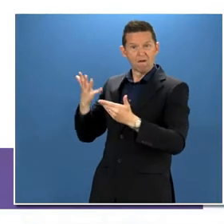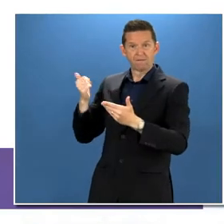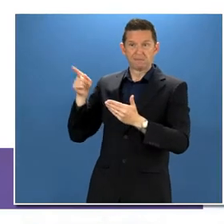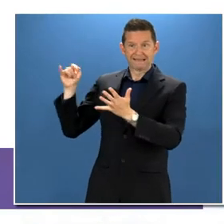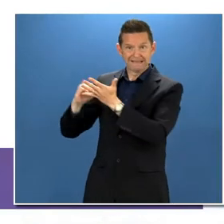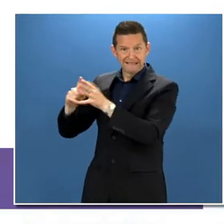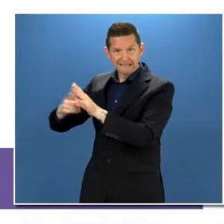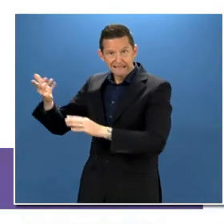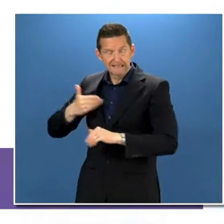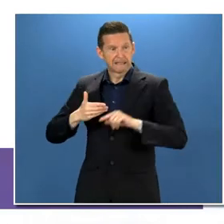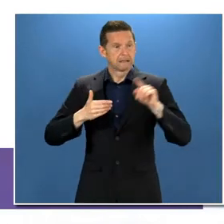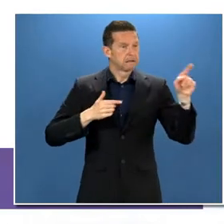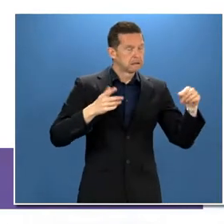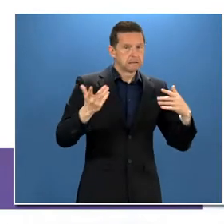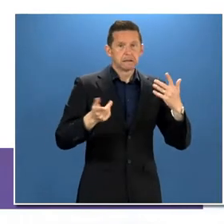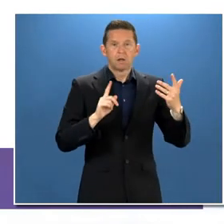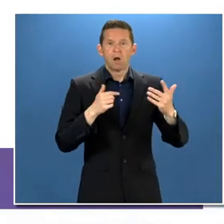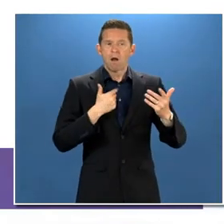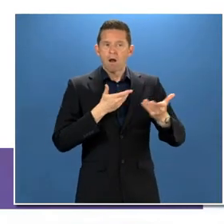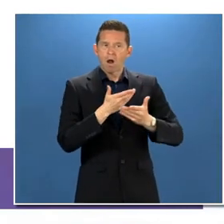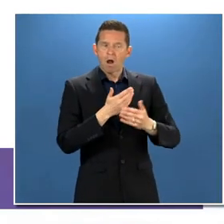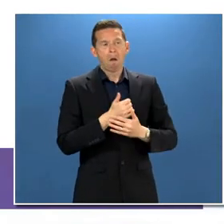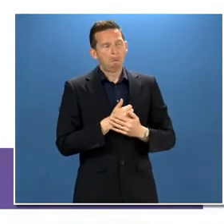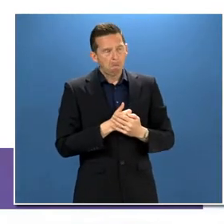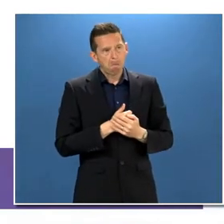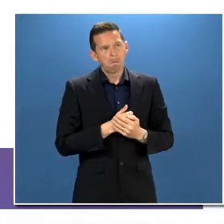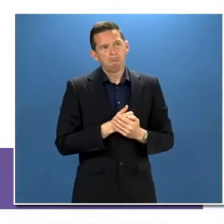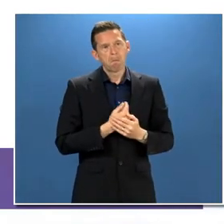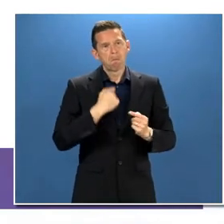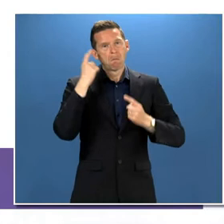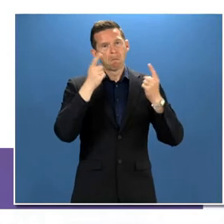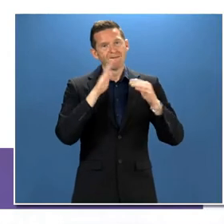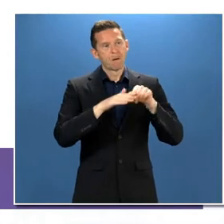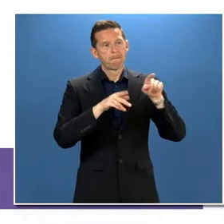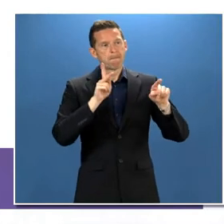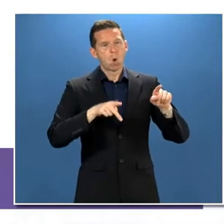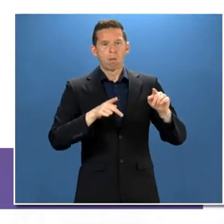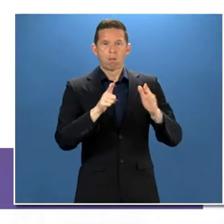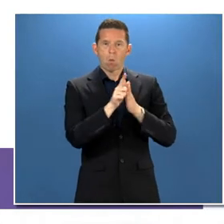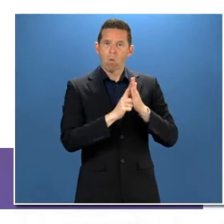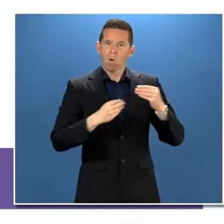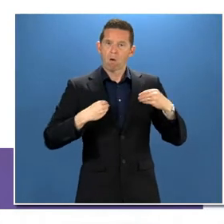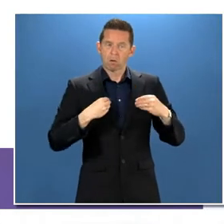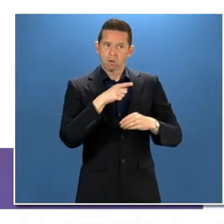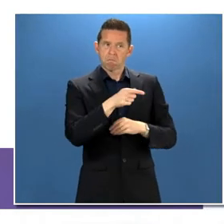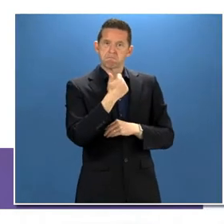me it was that ability and recognition of my particular needs in a situation